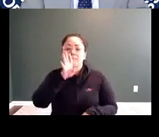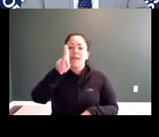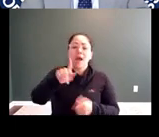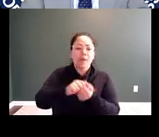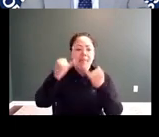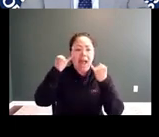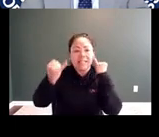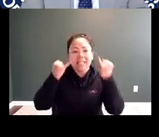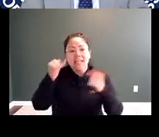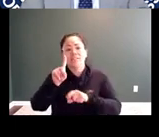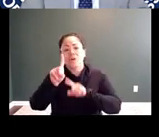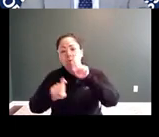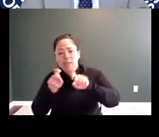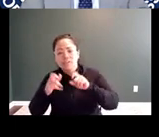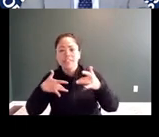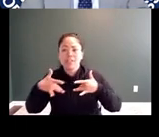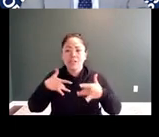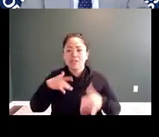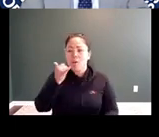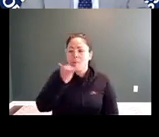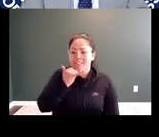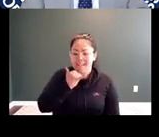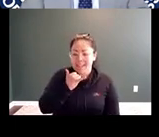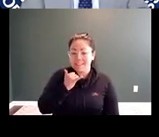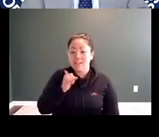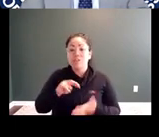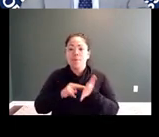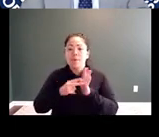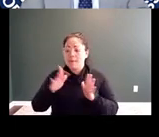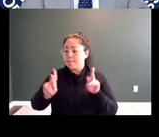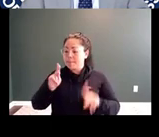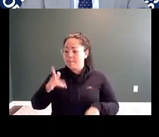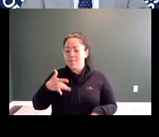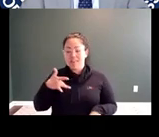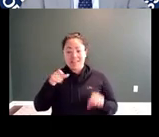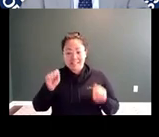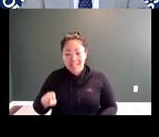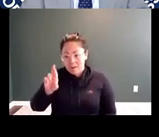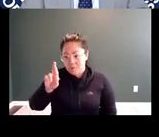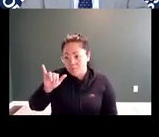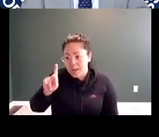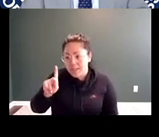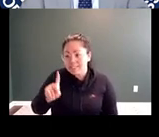concerns, or mistakes, right? So it's this idea that people feel like they can take risks, that they can be vulnerable,